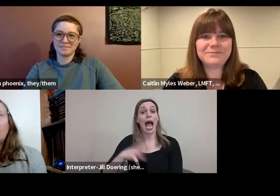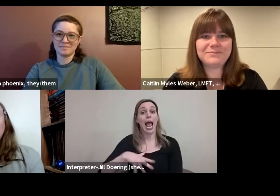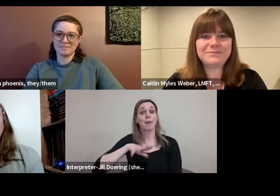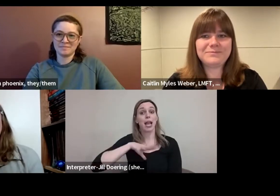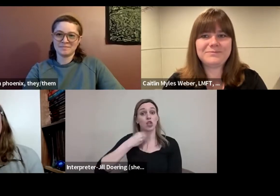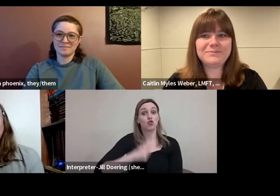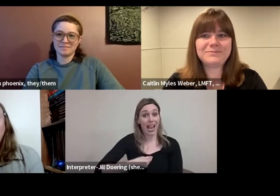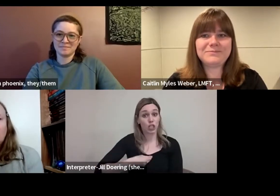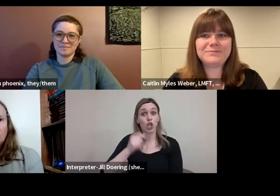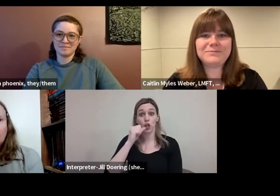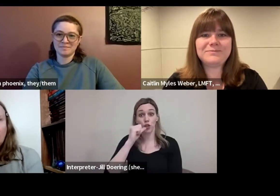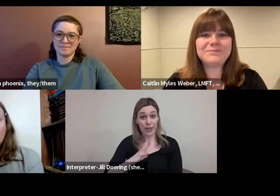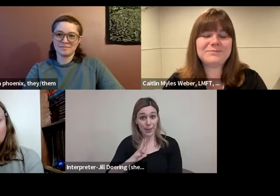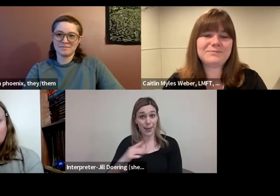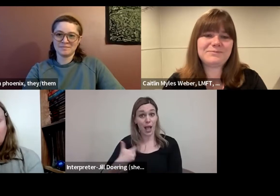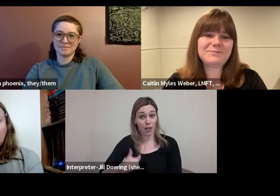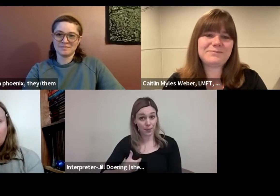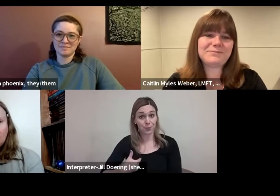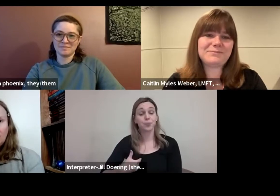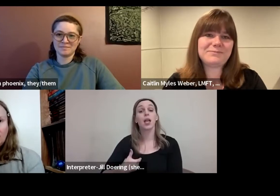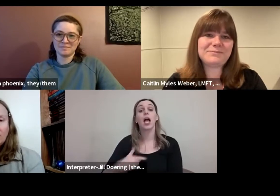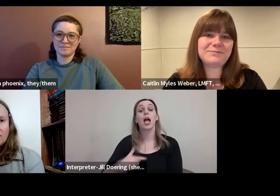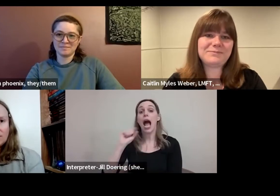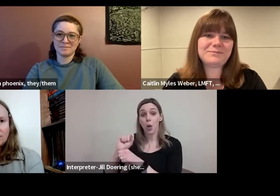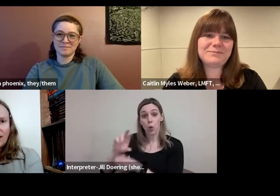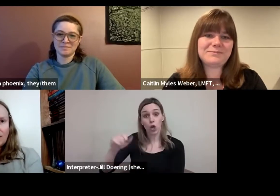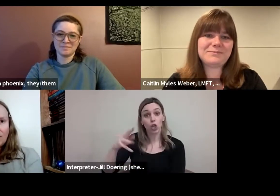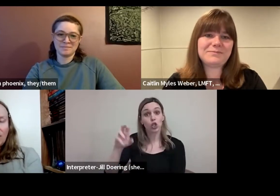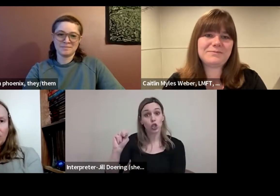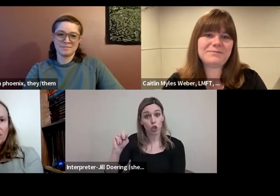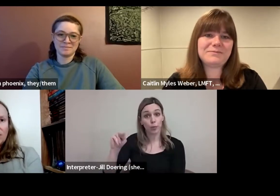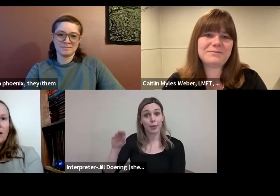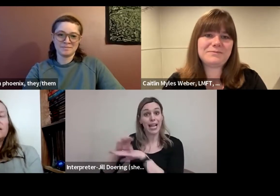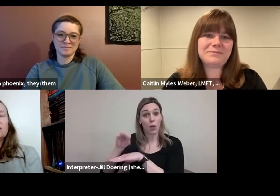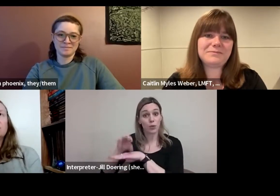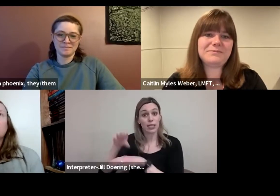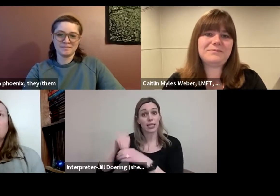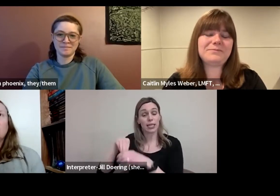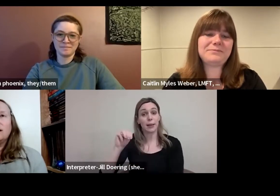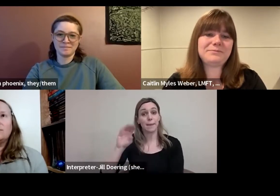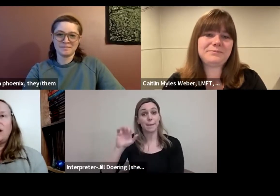I work in Sherman Counseling out of an office in Manitowoc, Wisconsin.